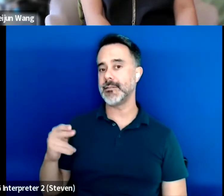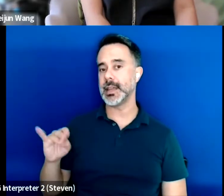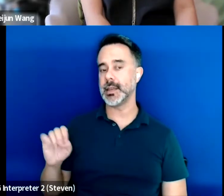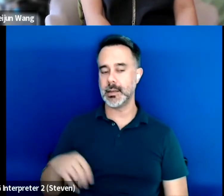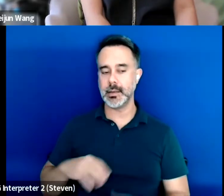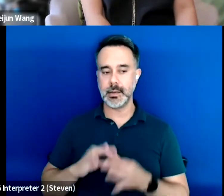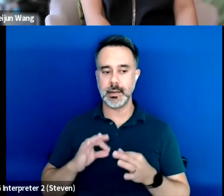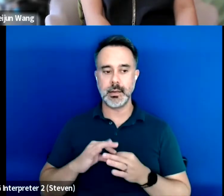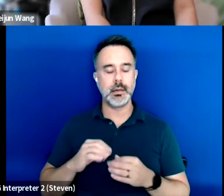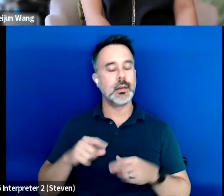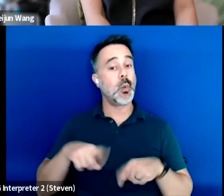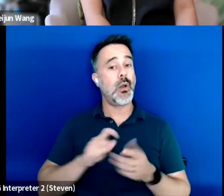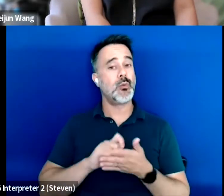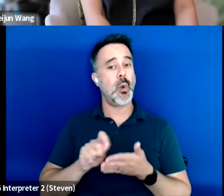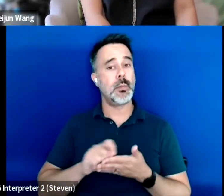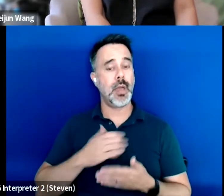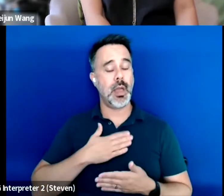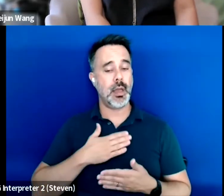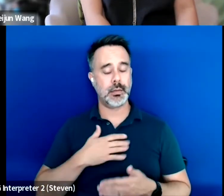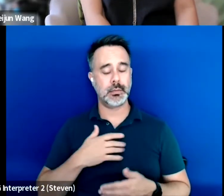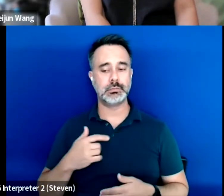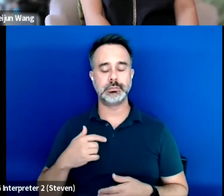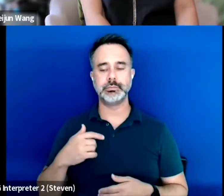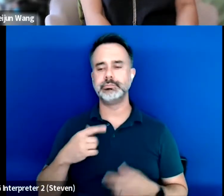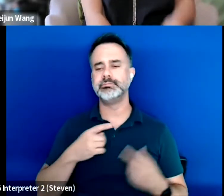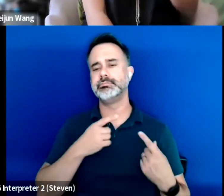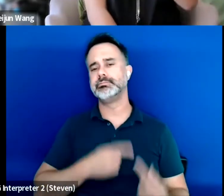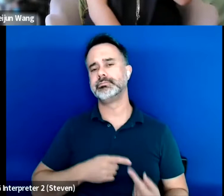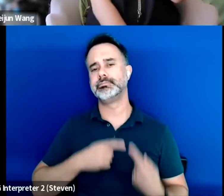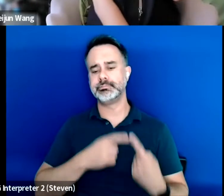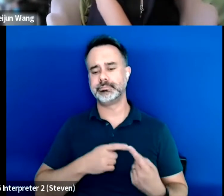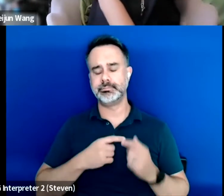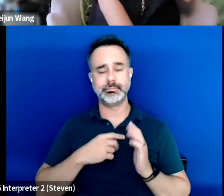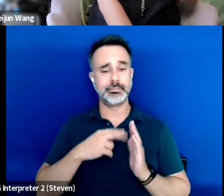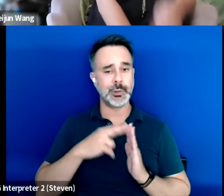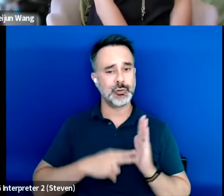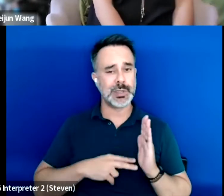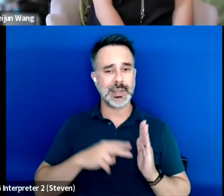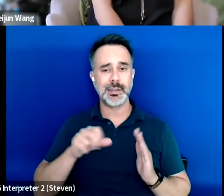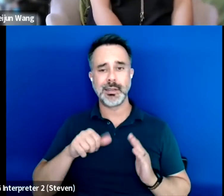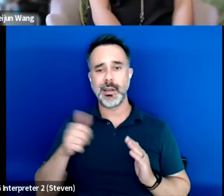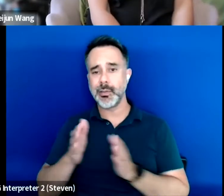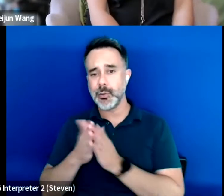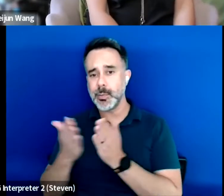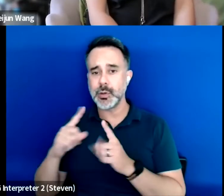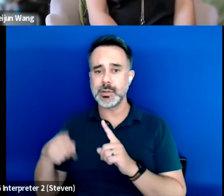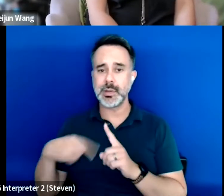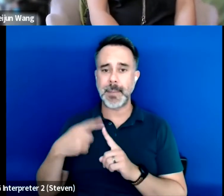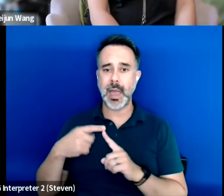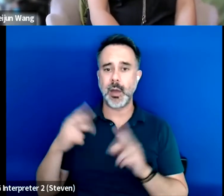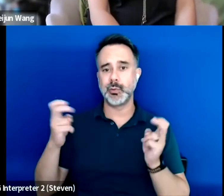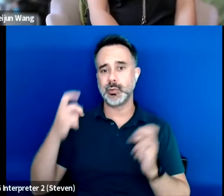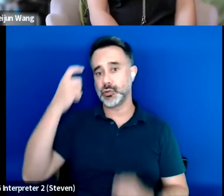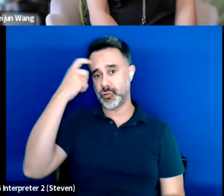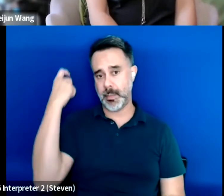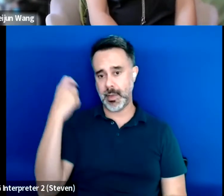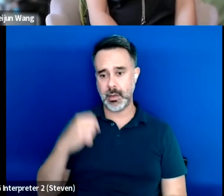about complex PTSD specifically were often very dry, very clinical, and they would all focus on,